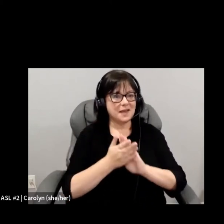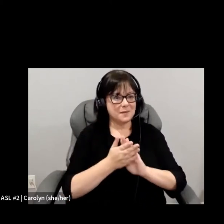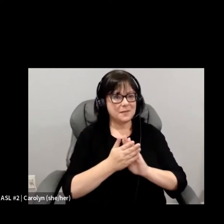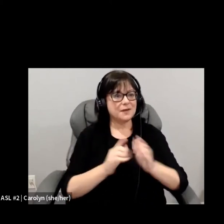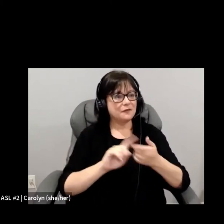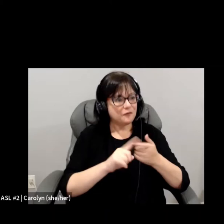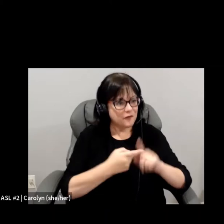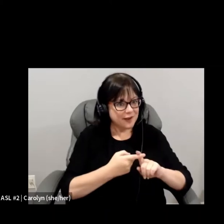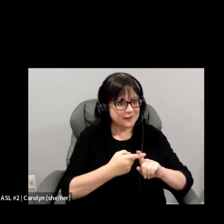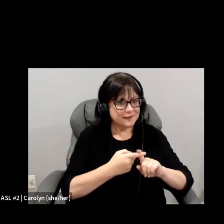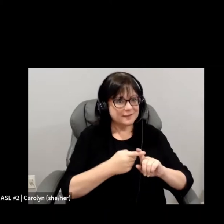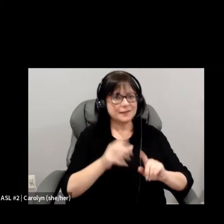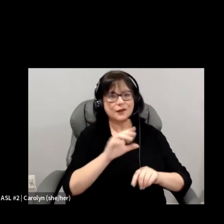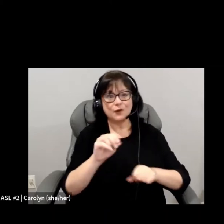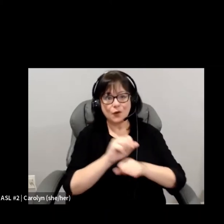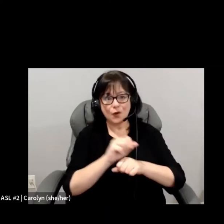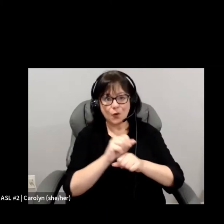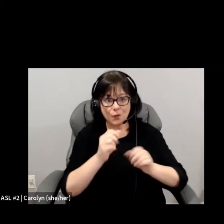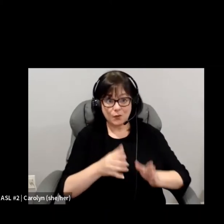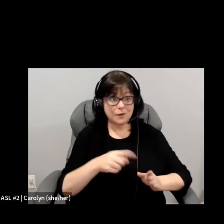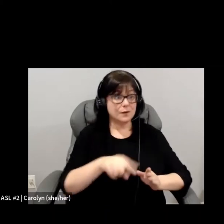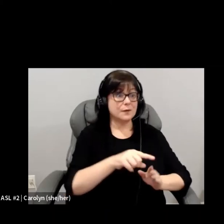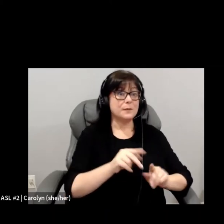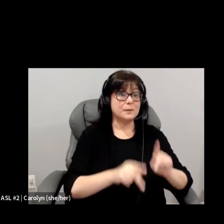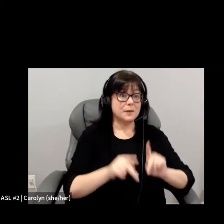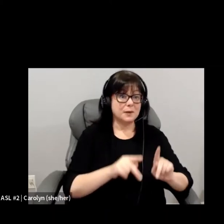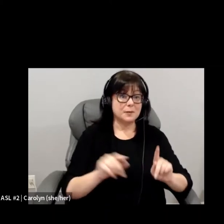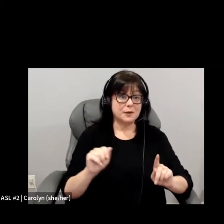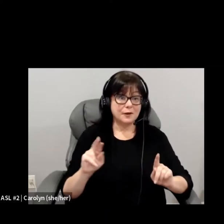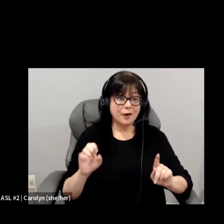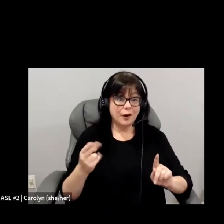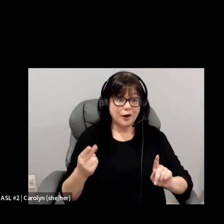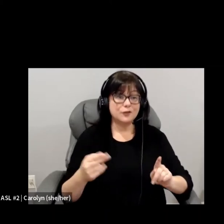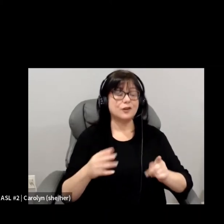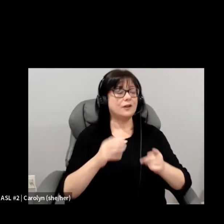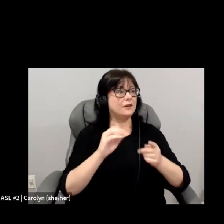AT ARCH AND HAVE THE PRIVILEGE AND OPPORTUNITY TO SERVE ON THE BOARD.